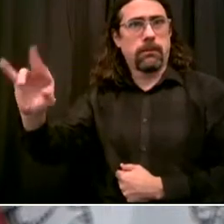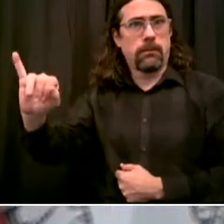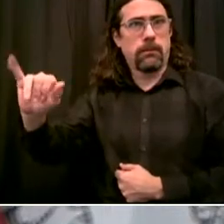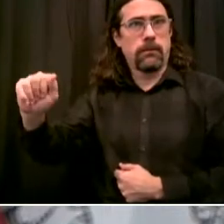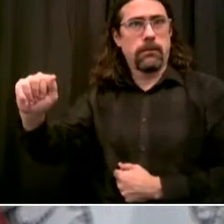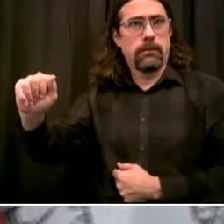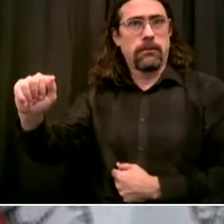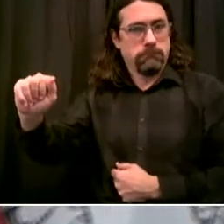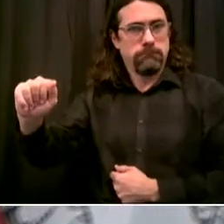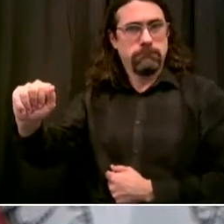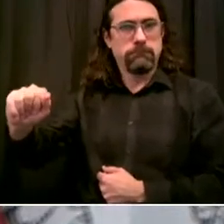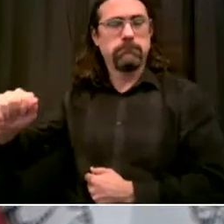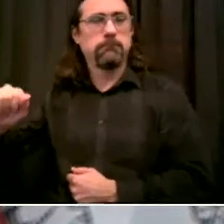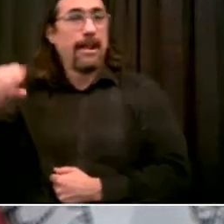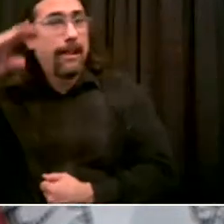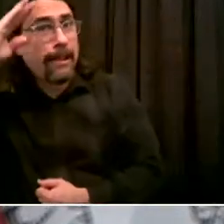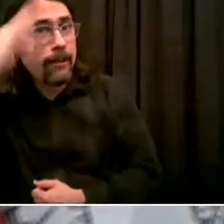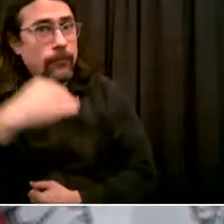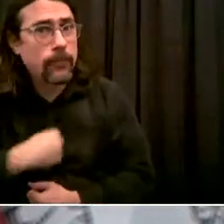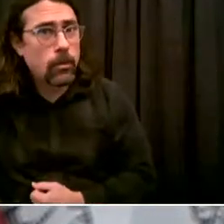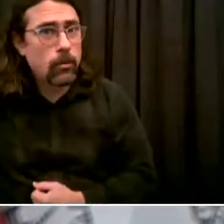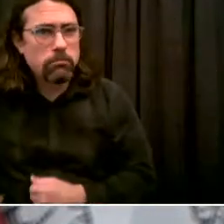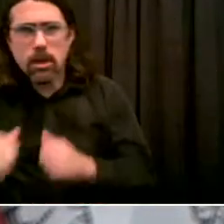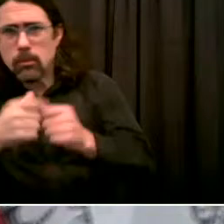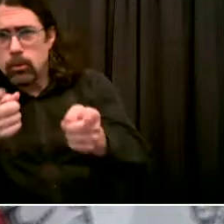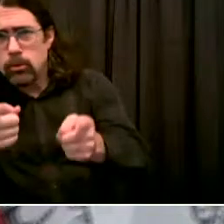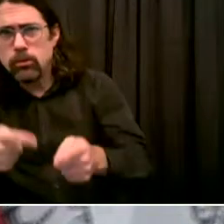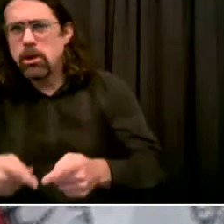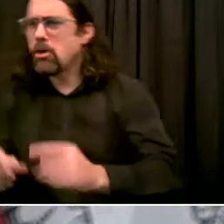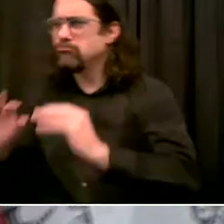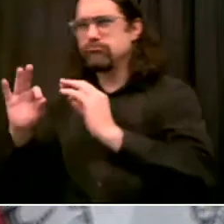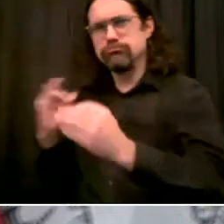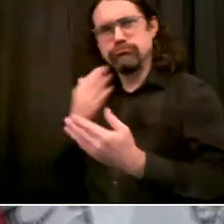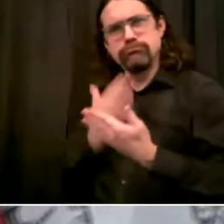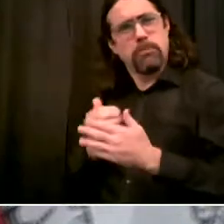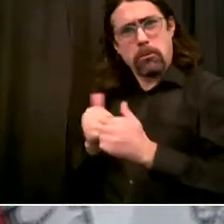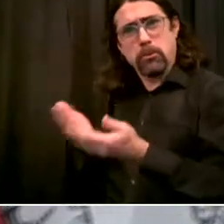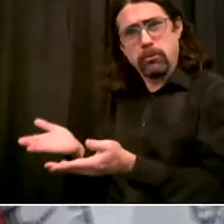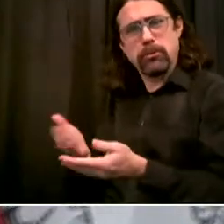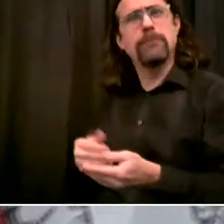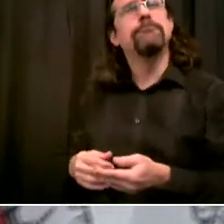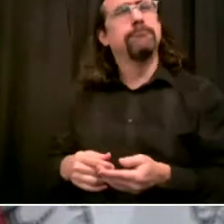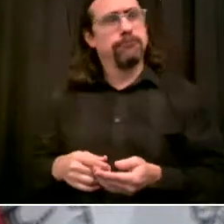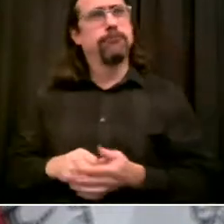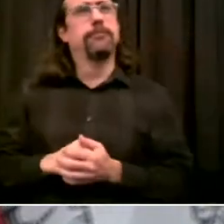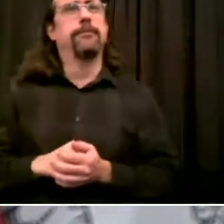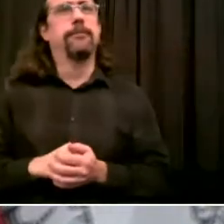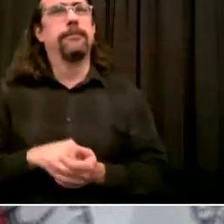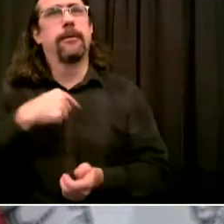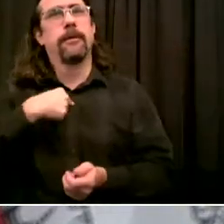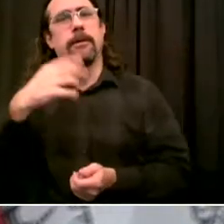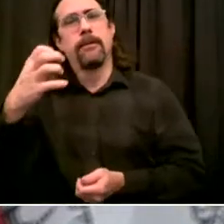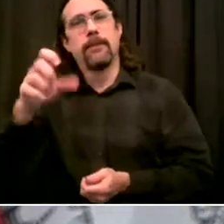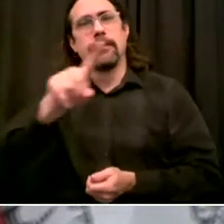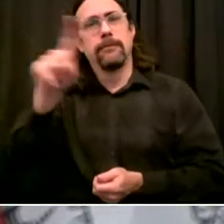MAYOR.